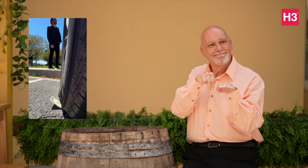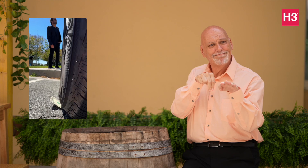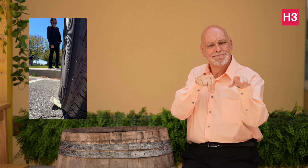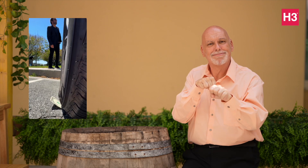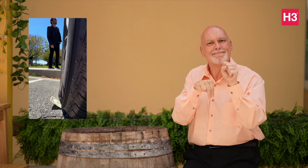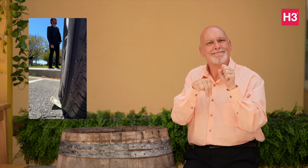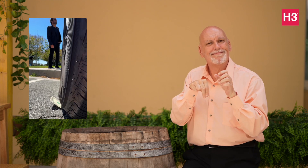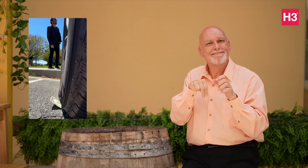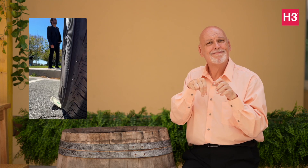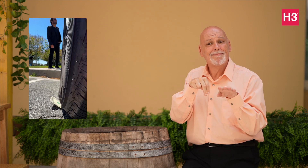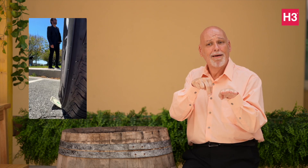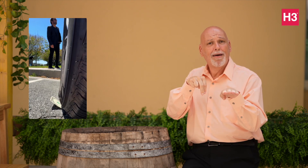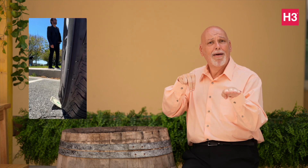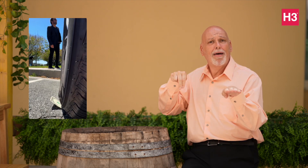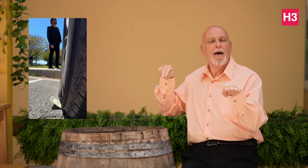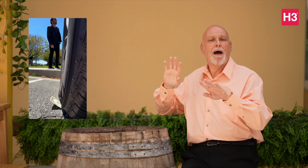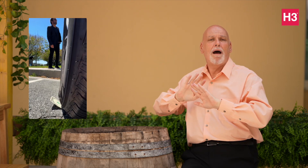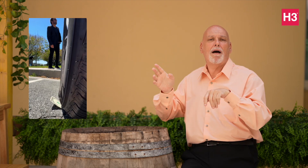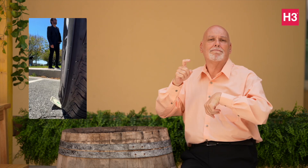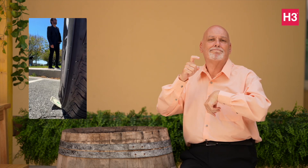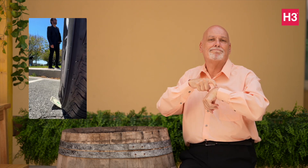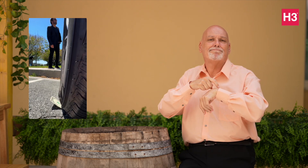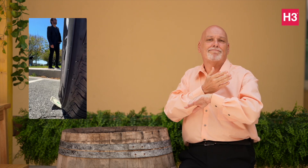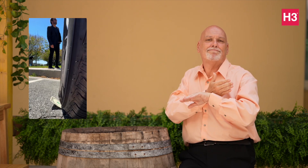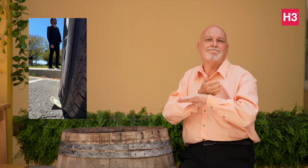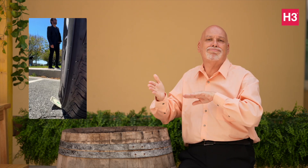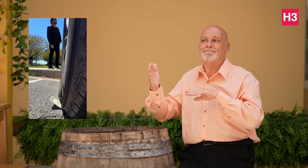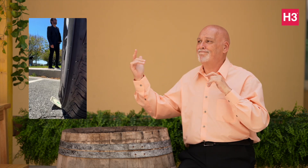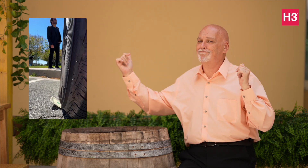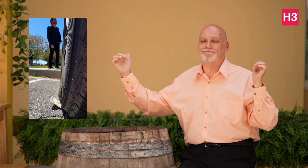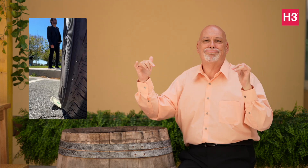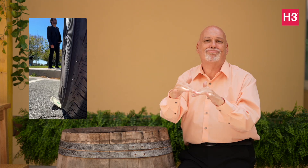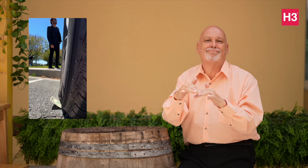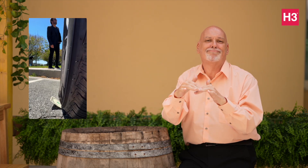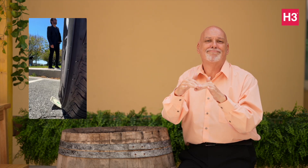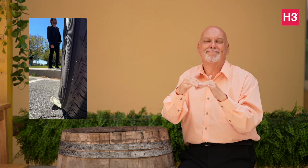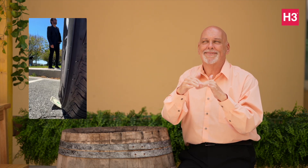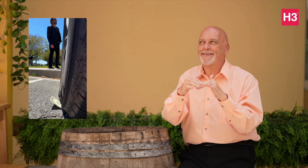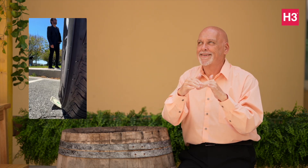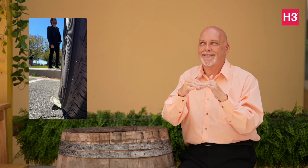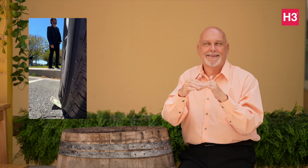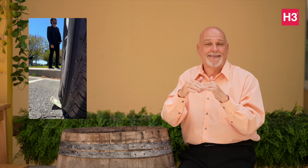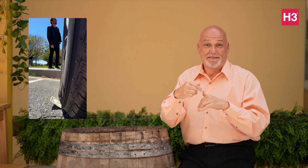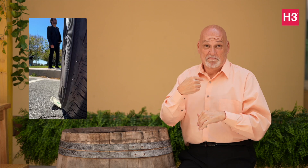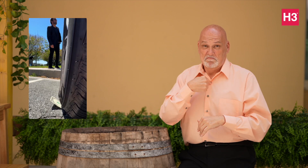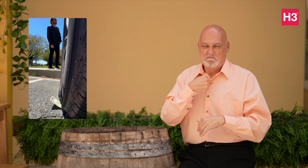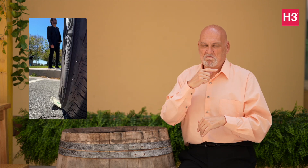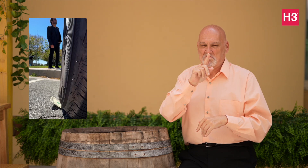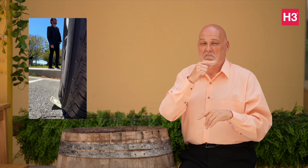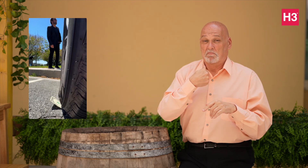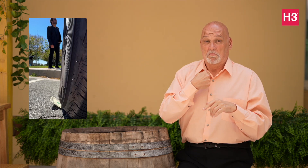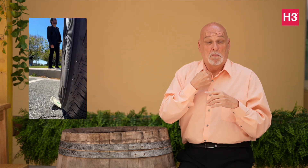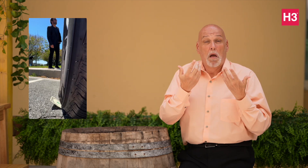be ready to grab the money at the right moment. He was too far and that’s how he missed a chance!